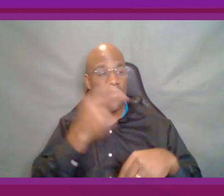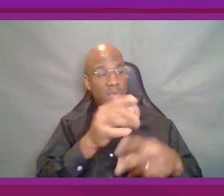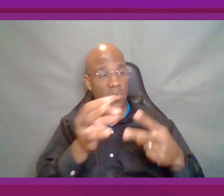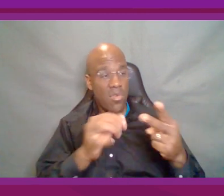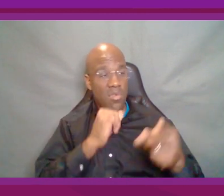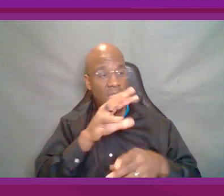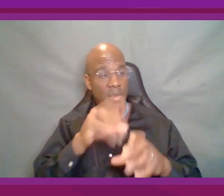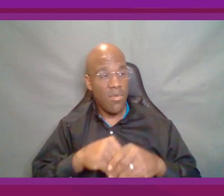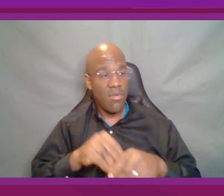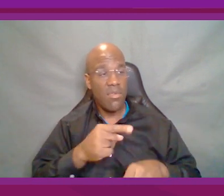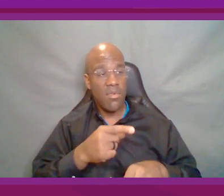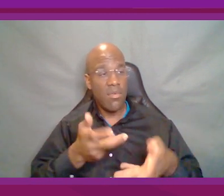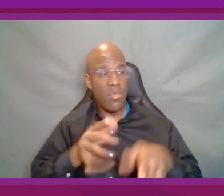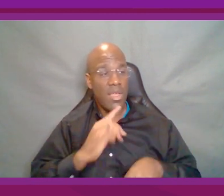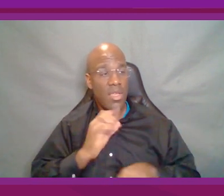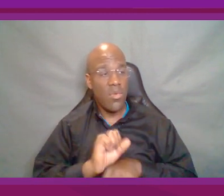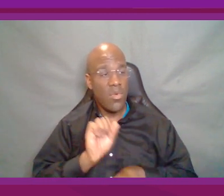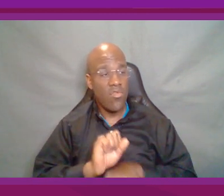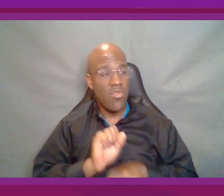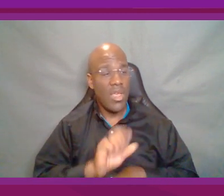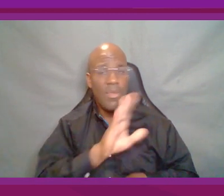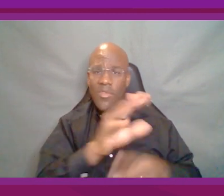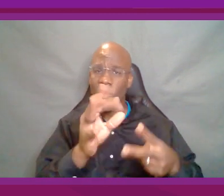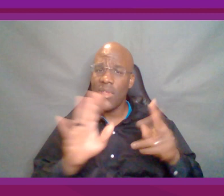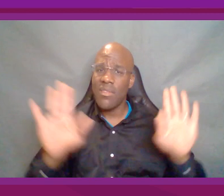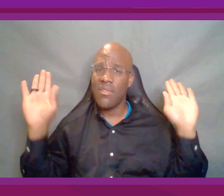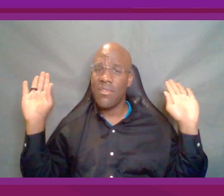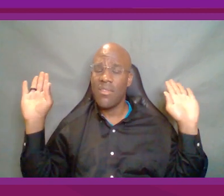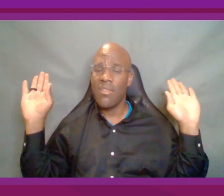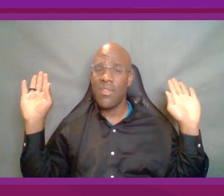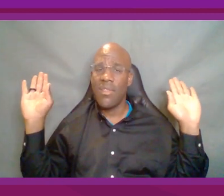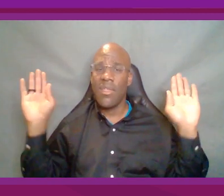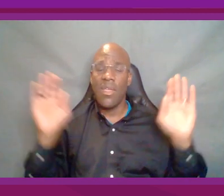not to contribute through actual employment that's their choice, but it shouldn't be their